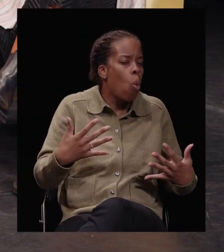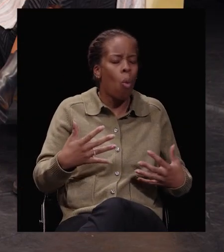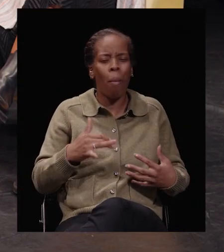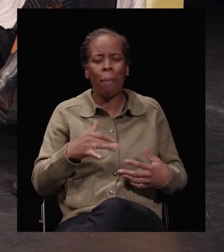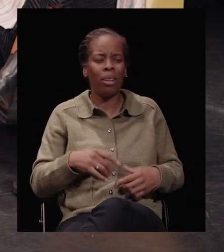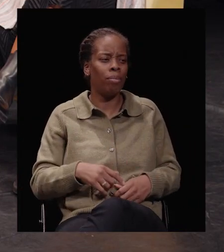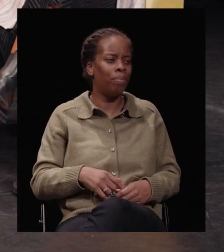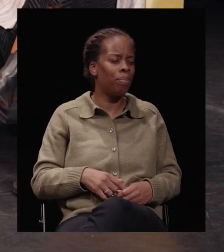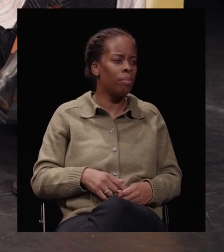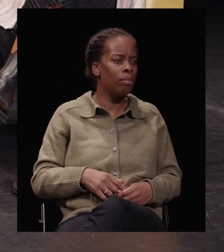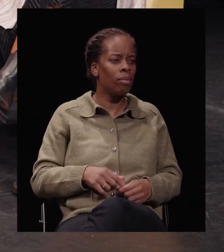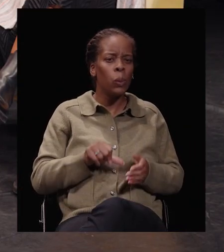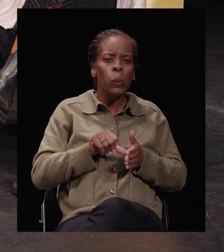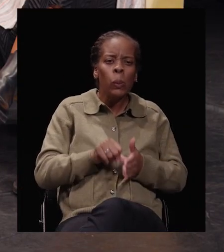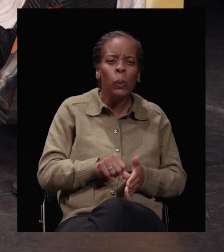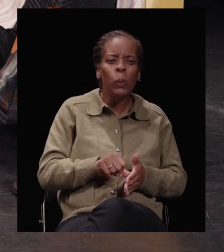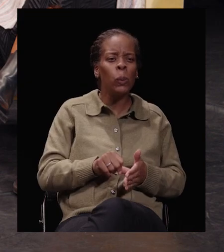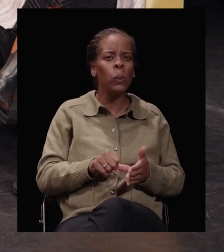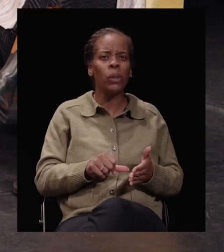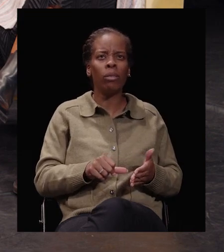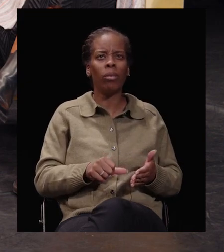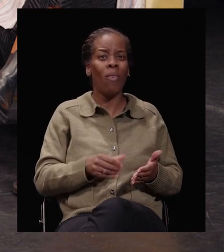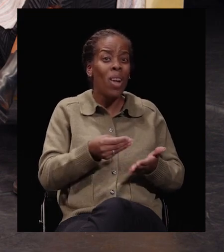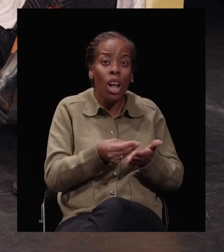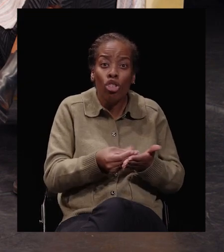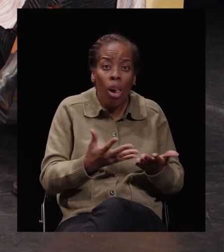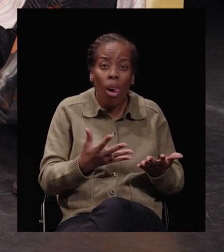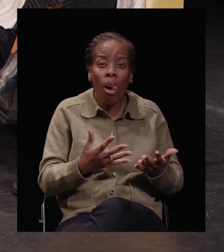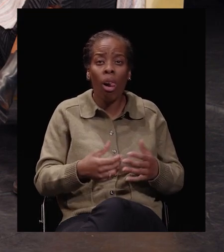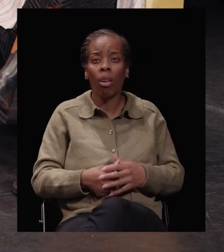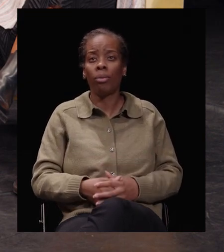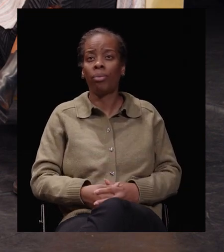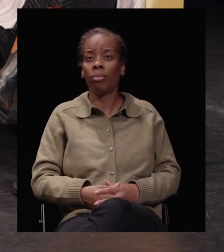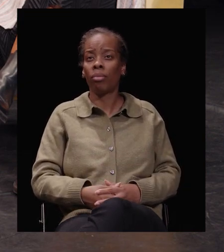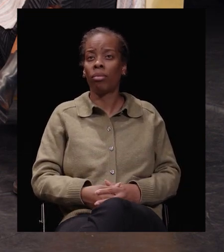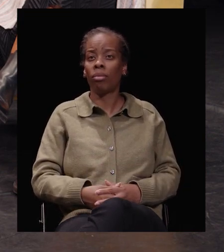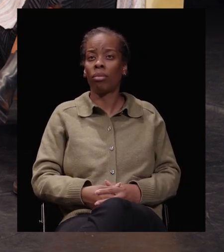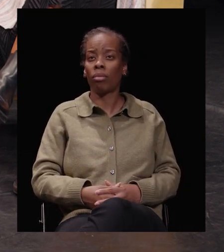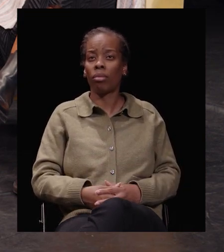And they might be financial challenges, or it could be the challenge of working